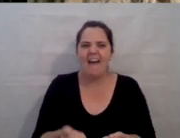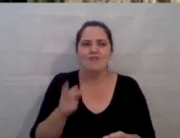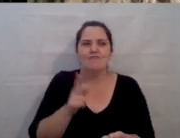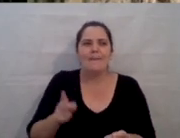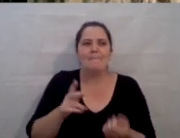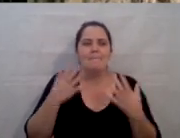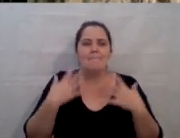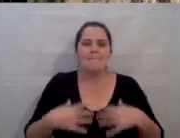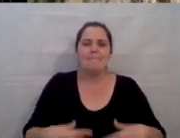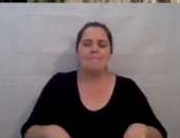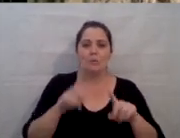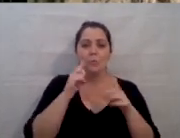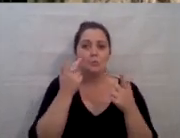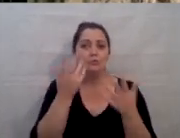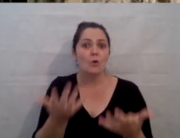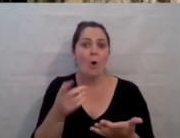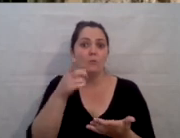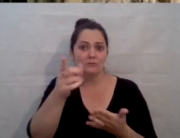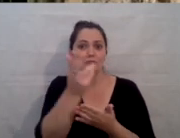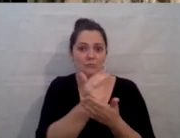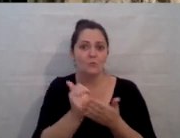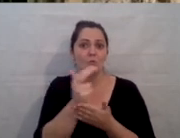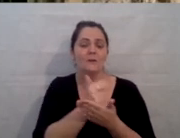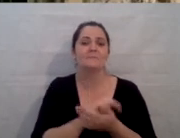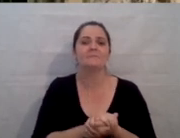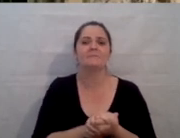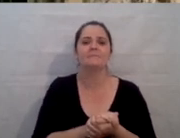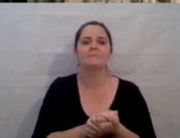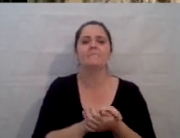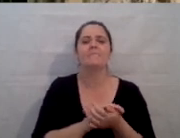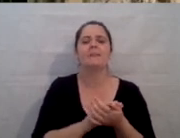through in the drawing. Academic life drawings of the 19th century are a little bit deceptive